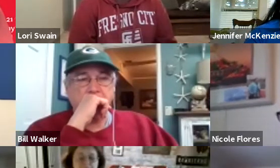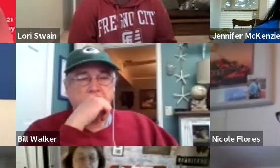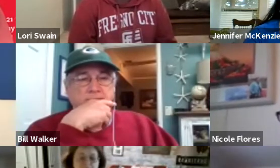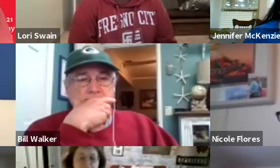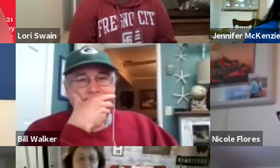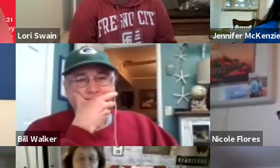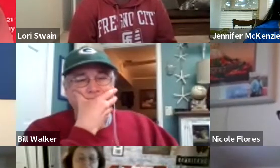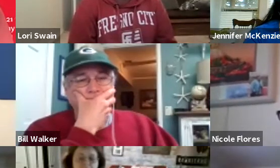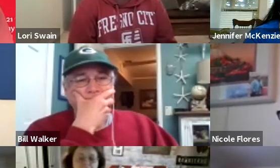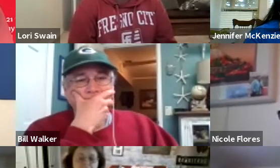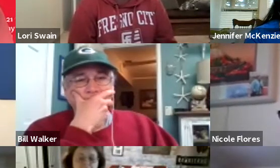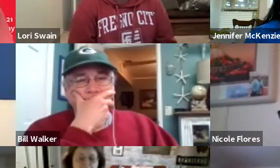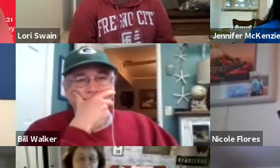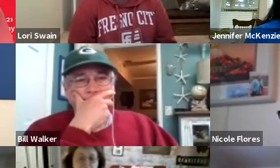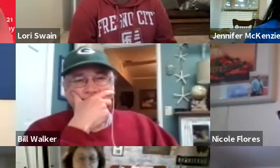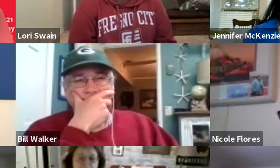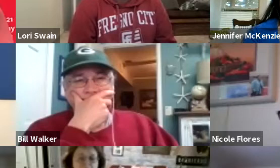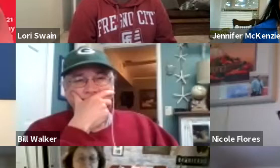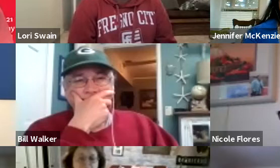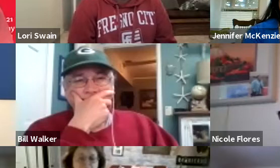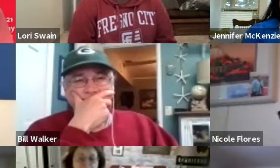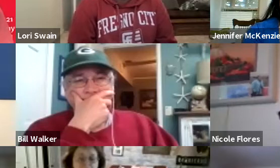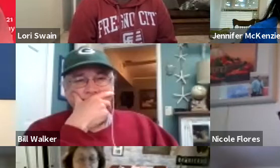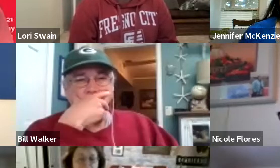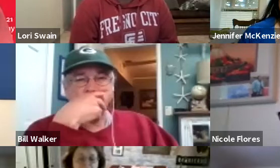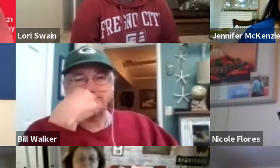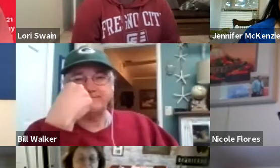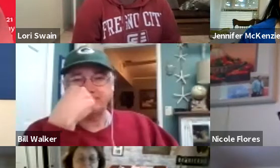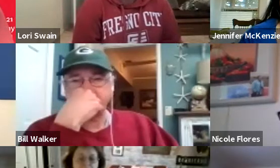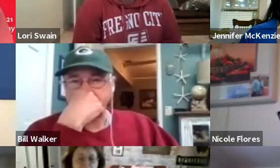coincides with my personality of wanting to help and ensuring that everybody succeeds.